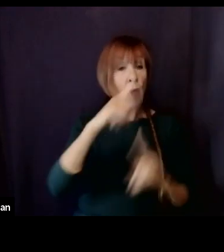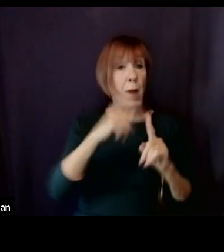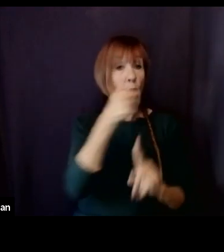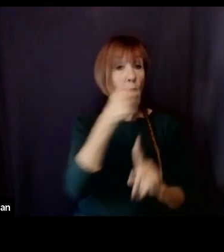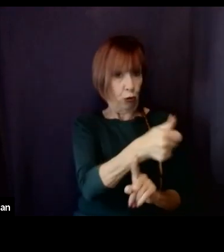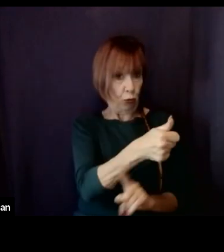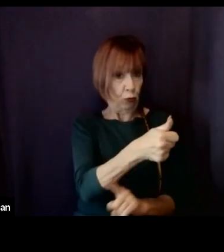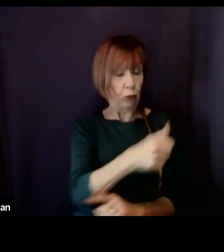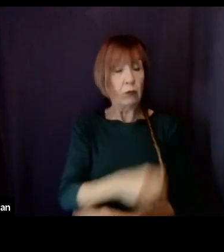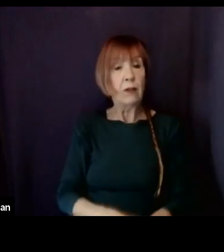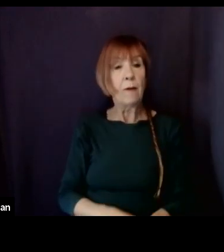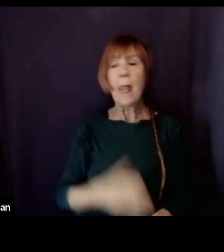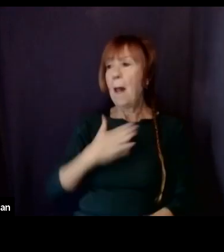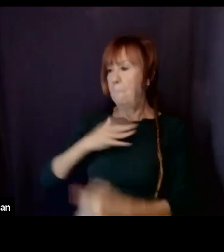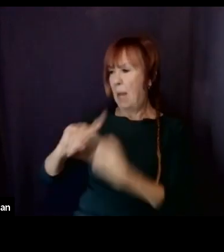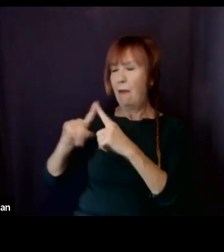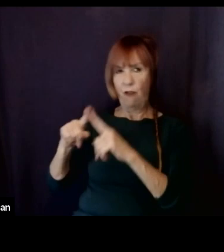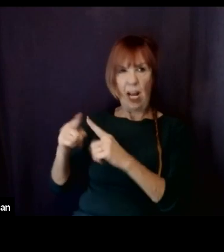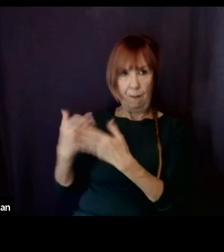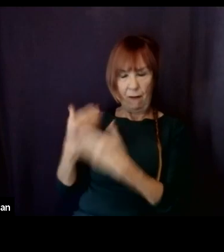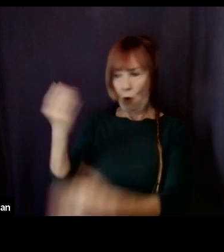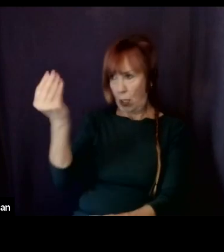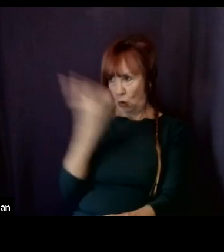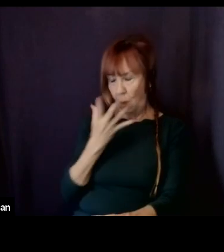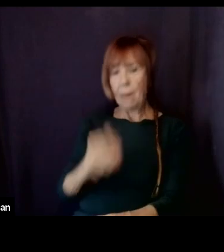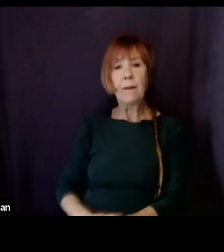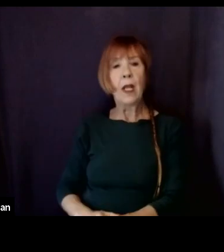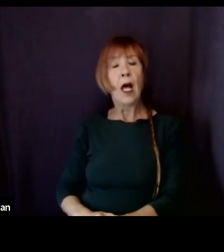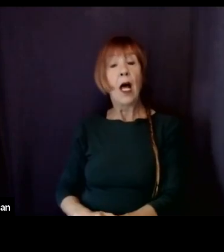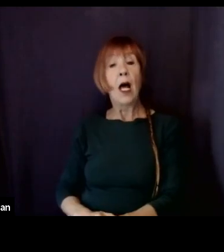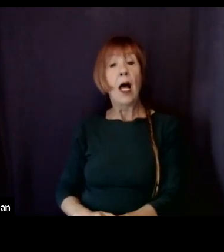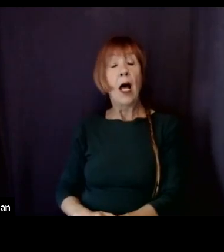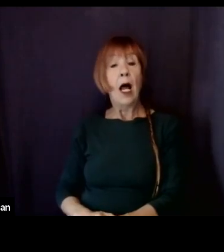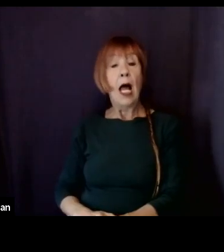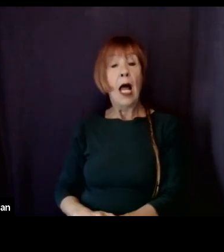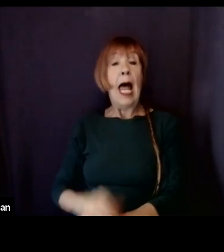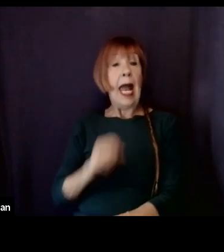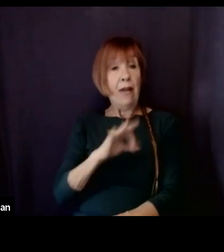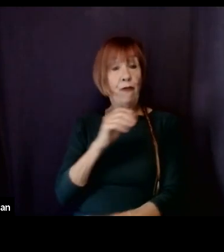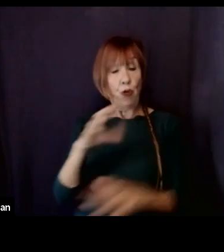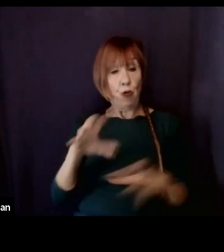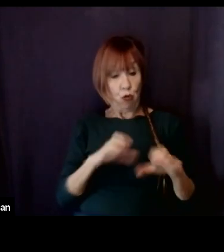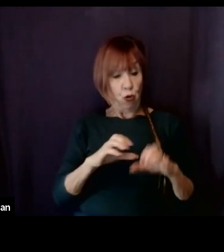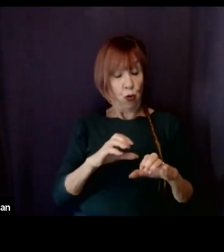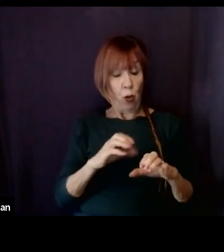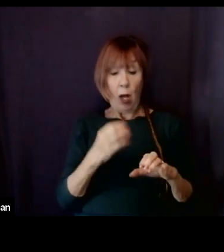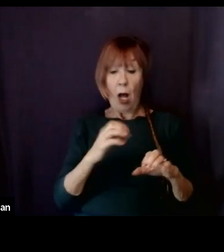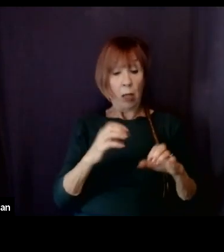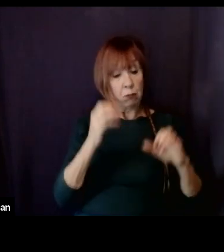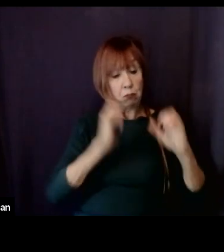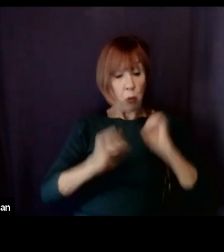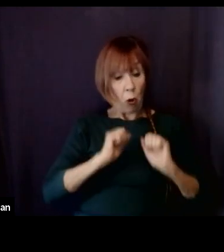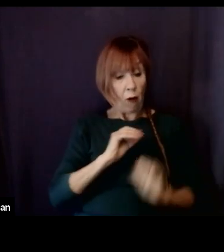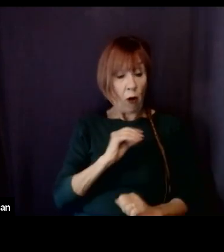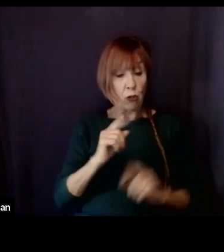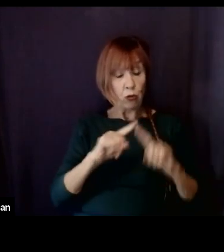A friend of mine once told me esteemable acts builds self-esteem. So, just don't tell anybody I said that,